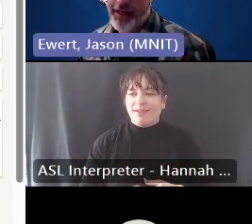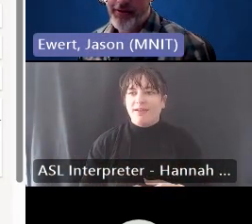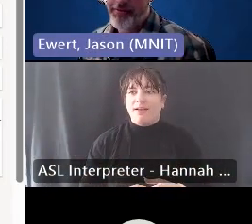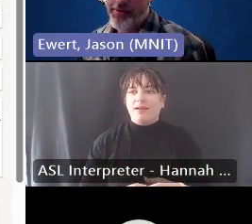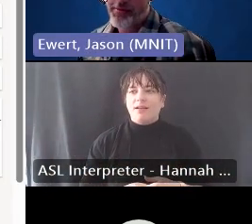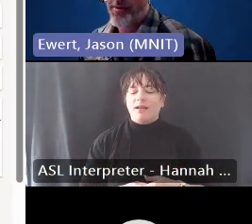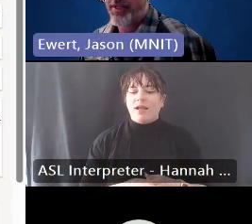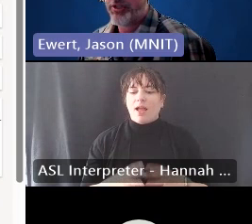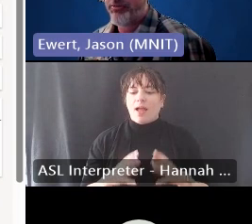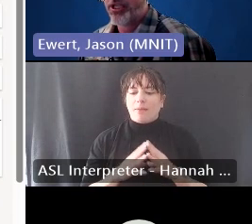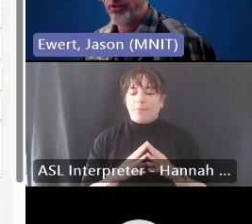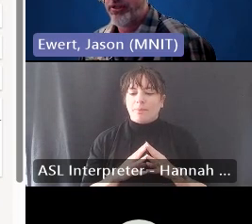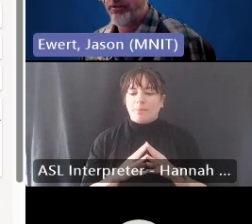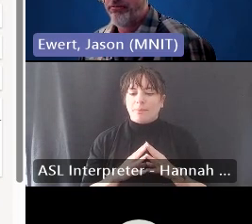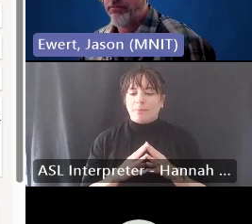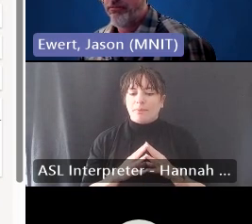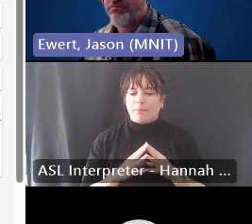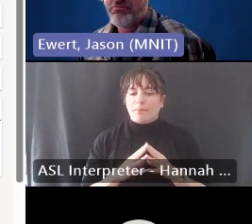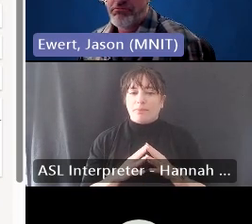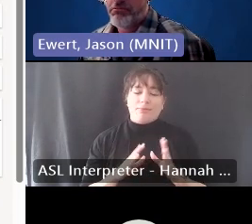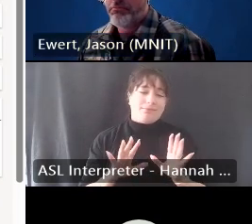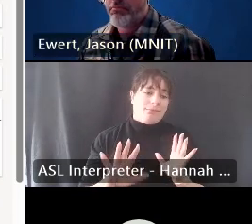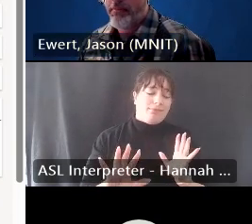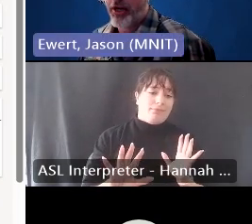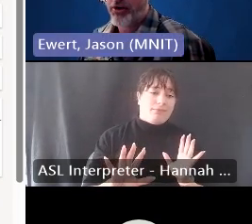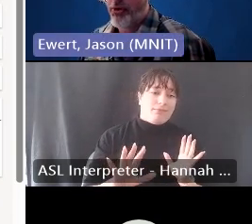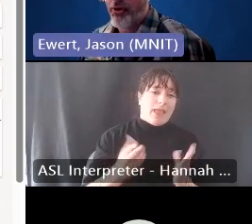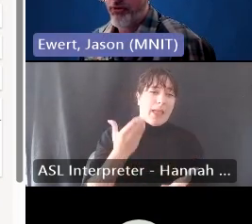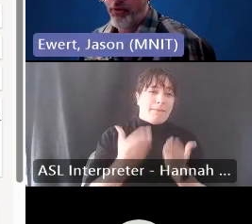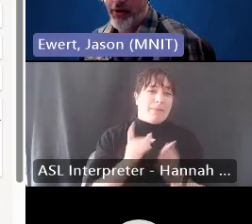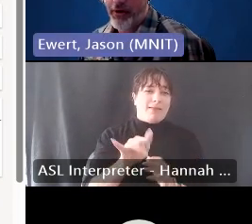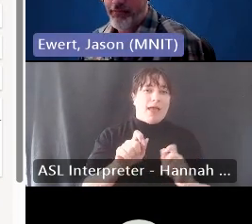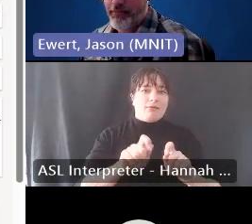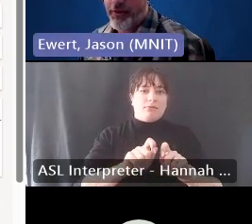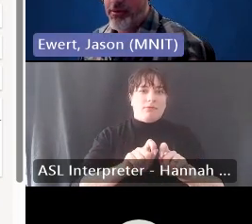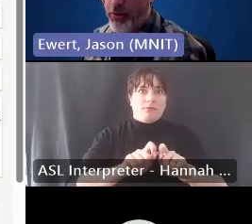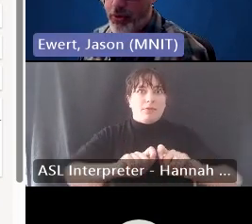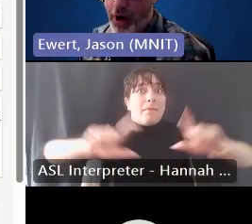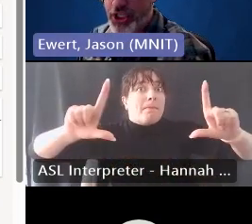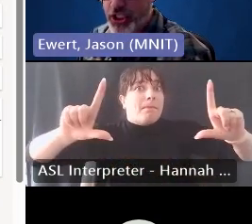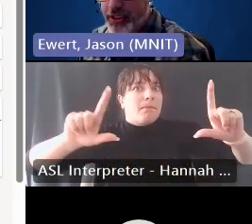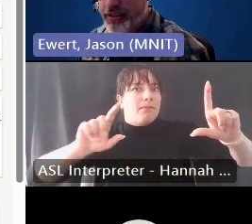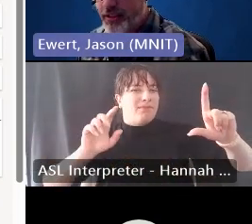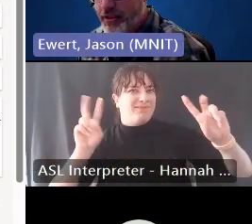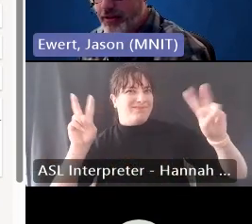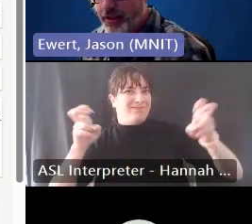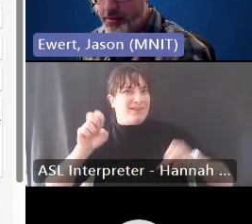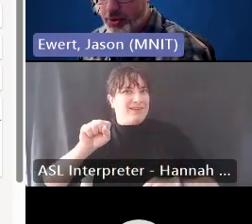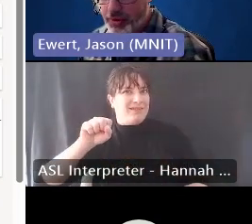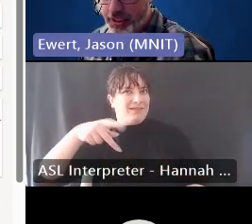And maybe the splash screen mattered more for the people who are watching than the people who